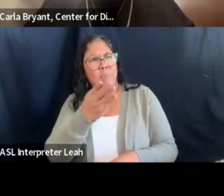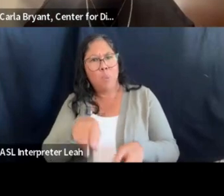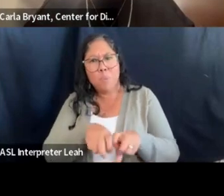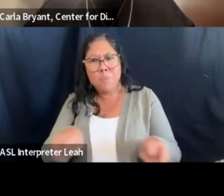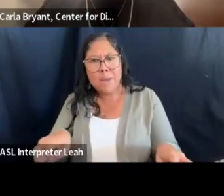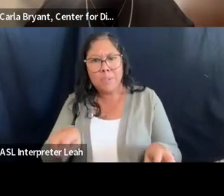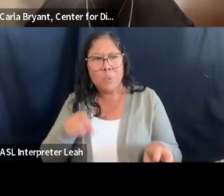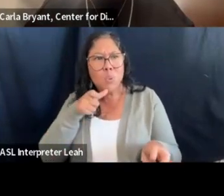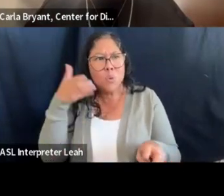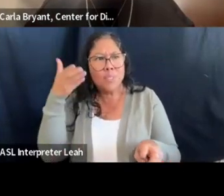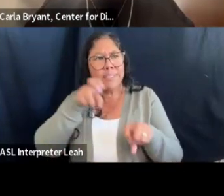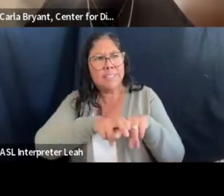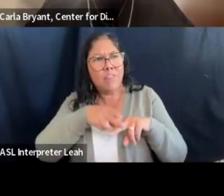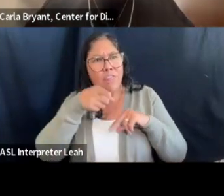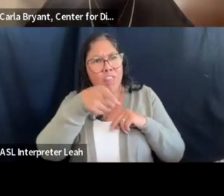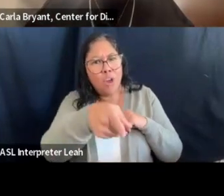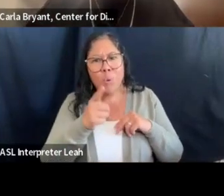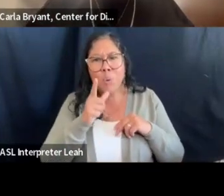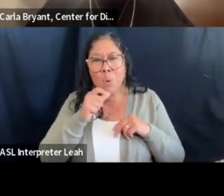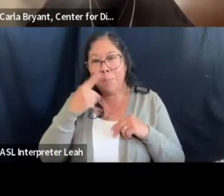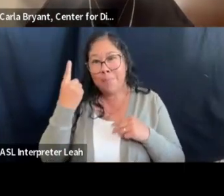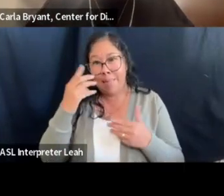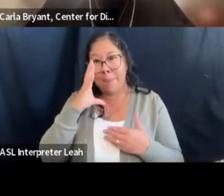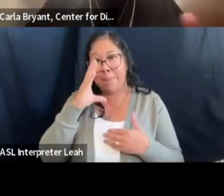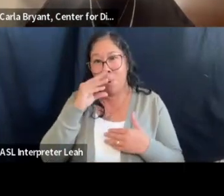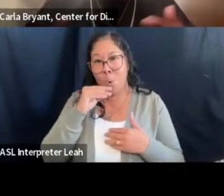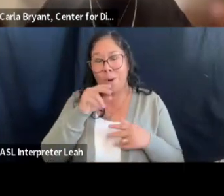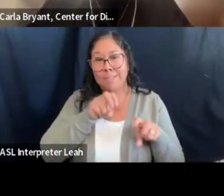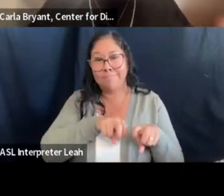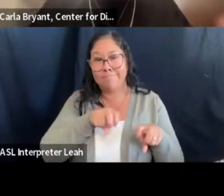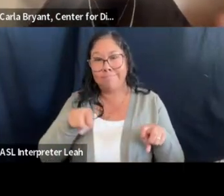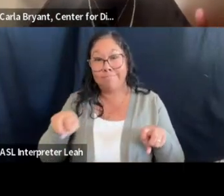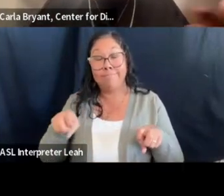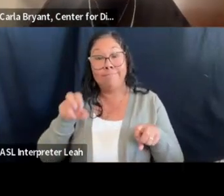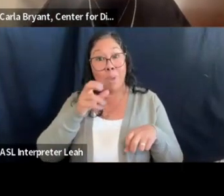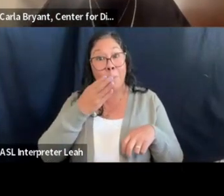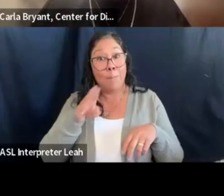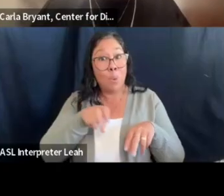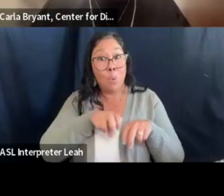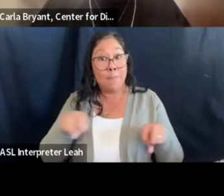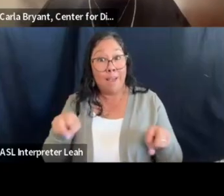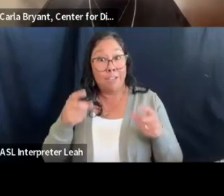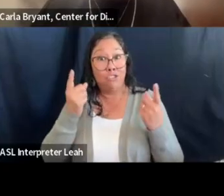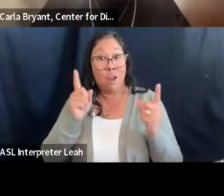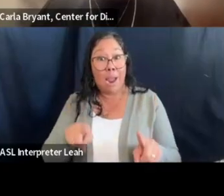And this is a blue bench during um during recess time when the children were getting in trouble,